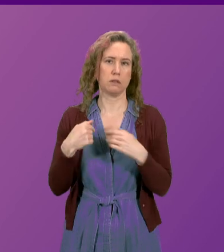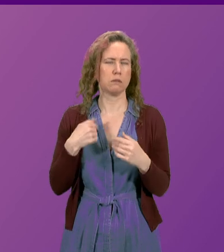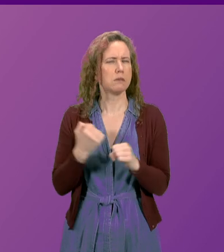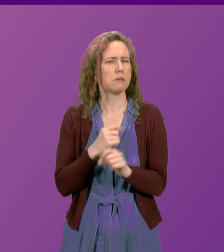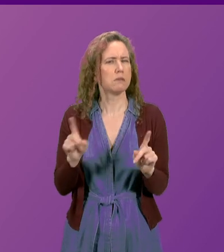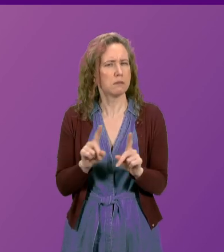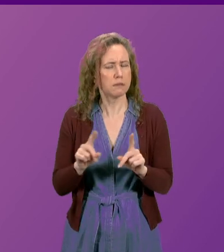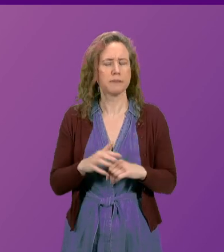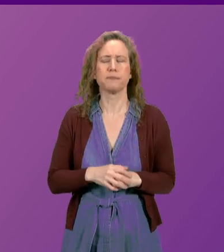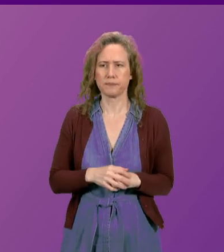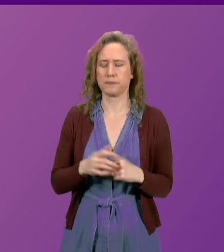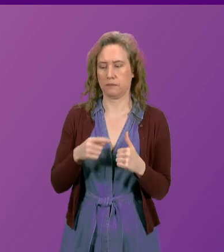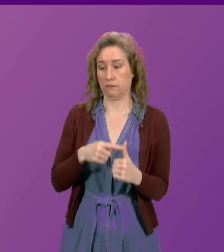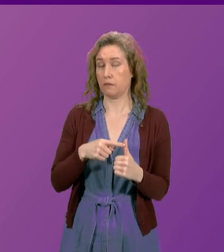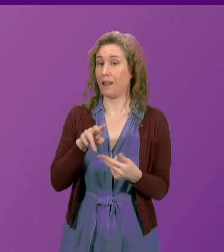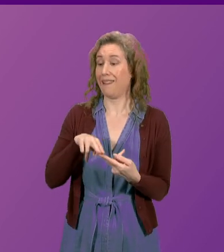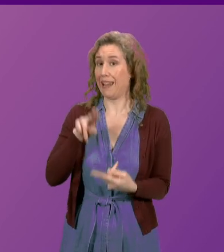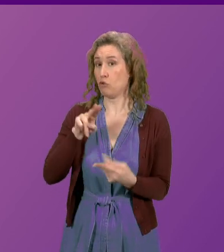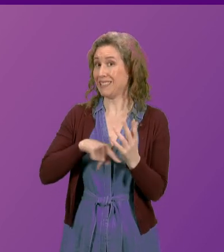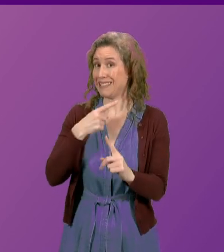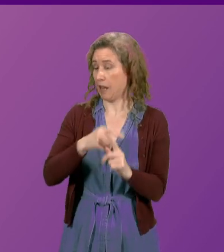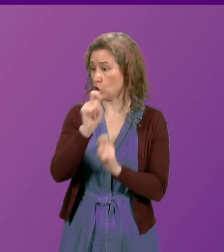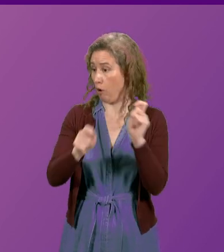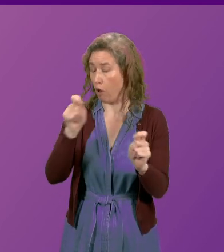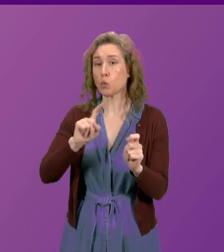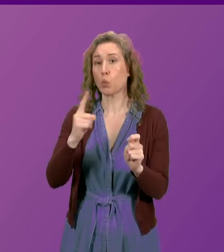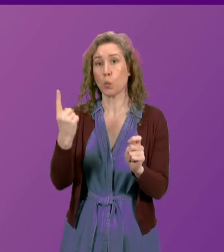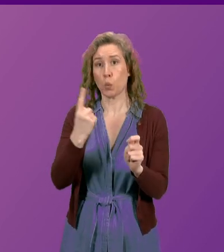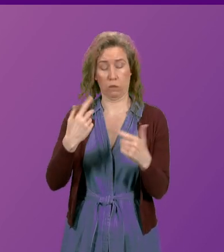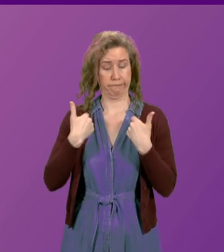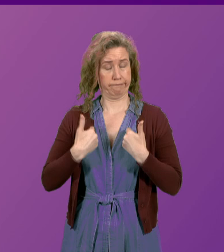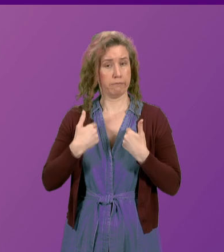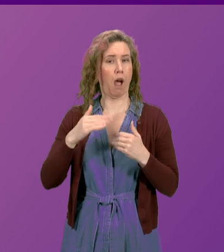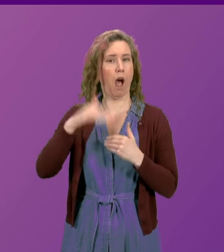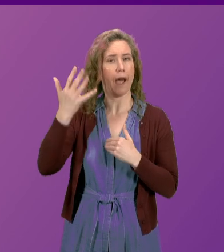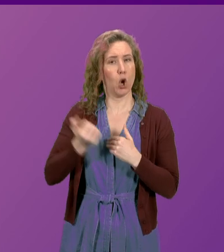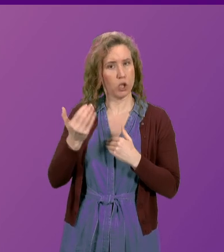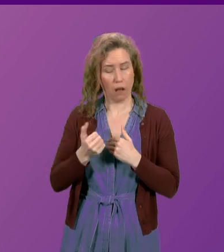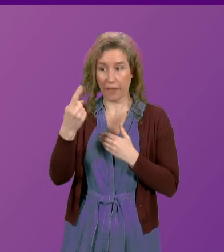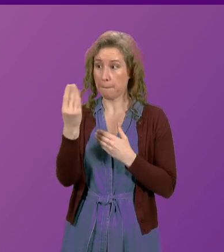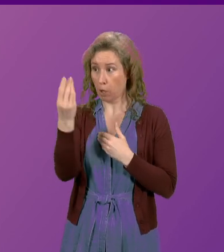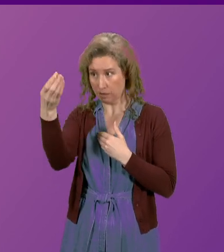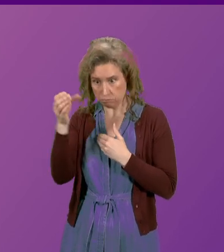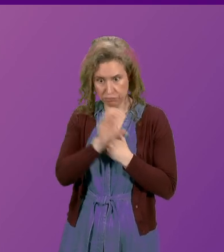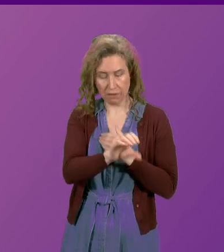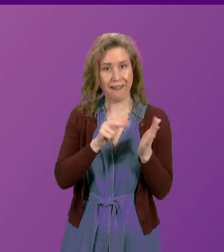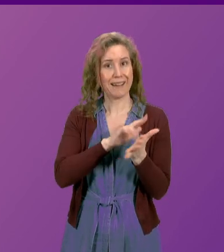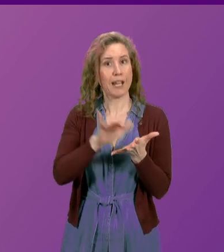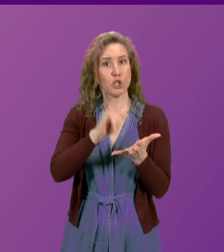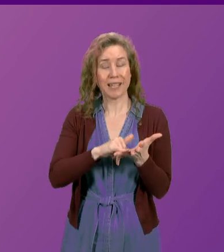the action of increasing tax on higher earners in order to boost investment in the national health service. The national health service would have had less money